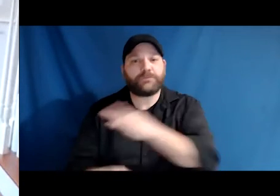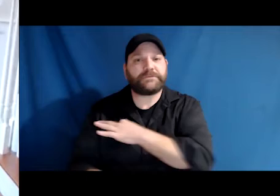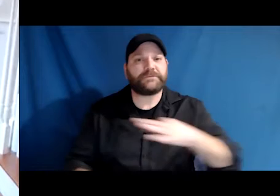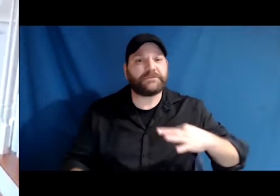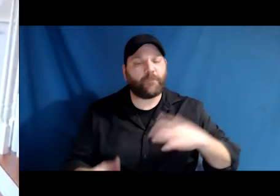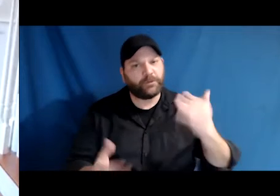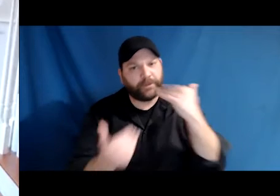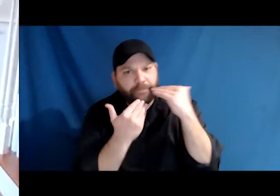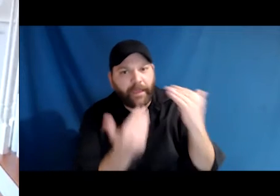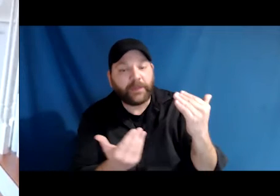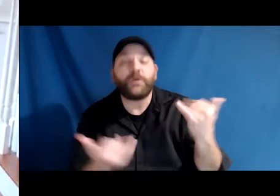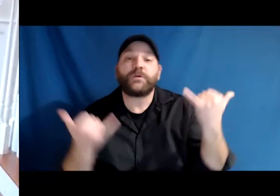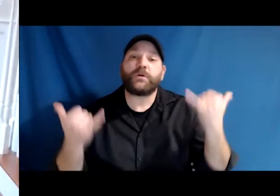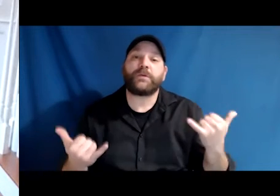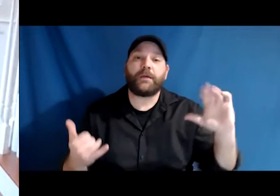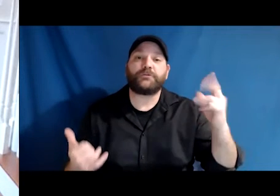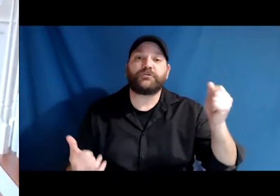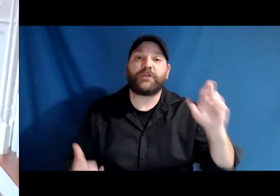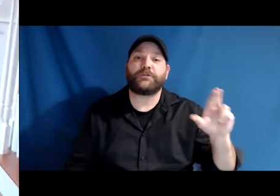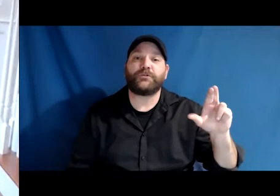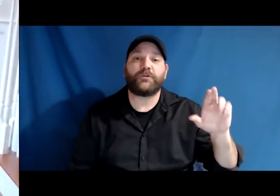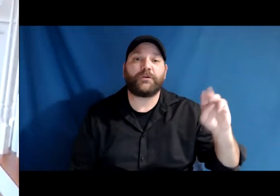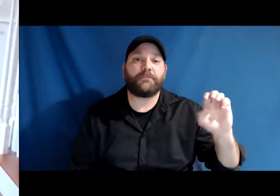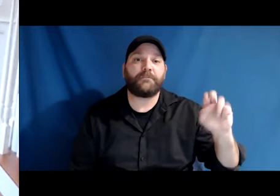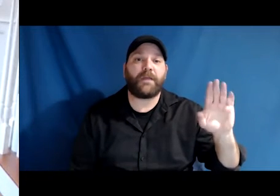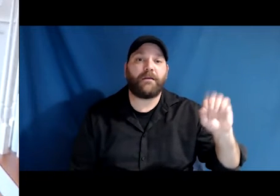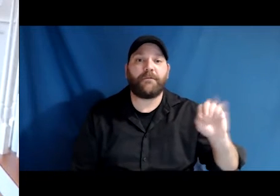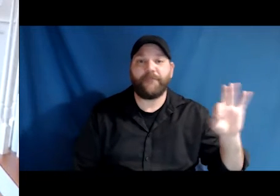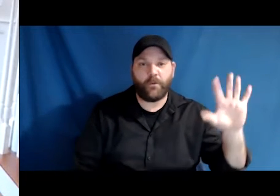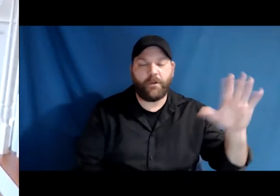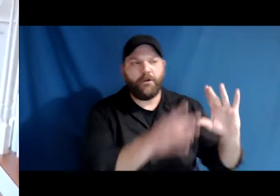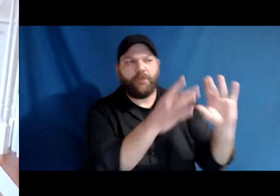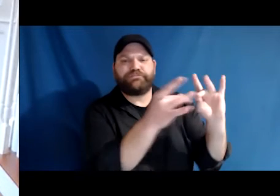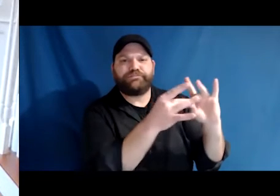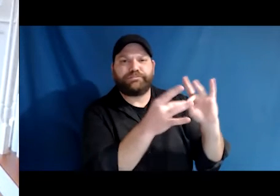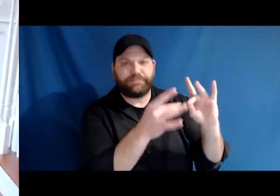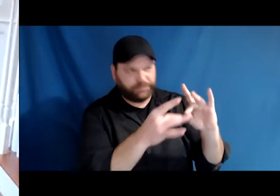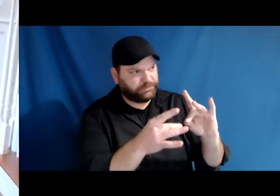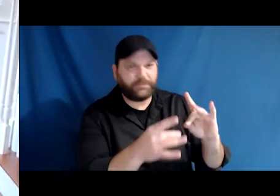Please join me in welcoming him to Bear Day 2021. Sam?